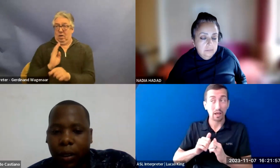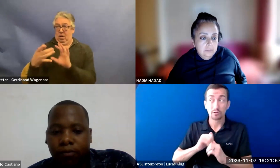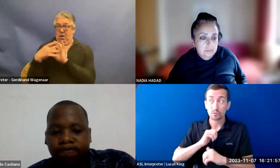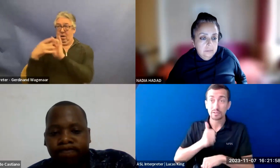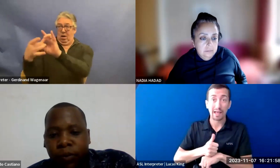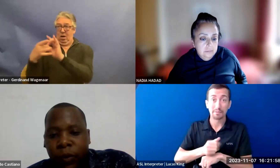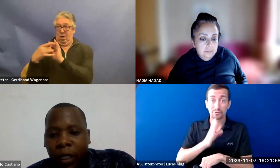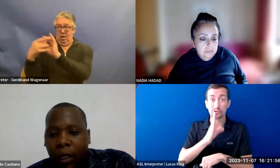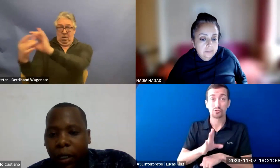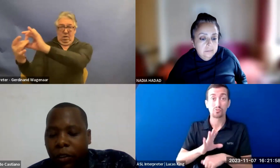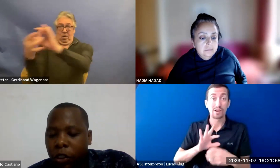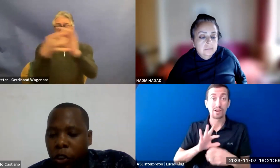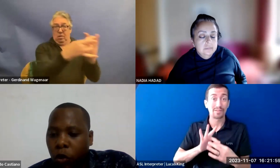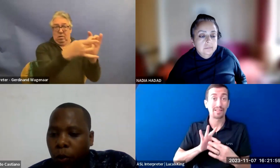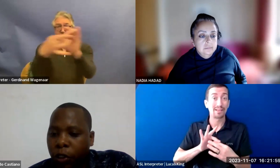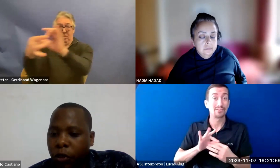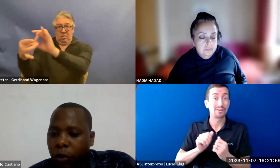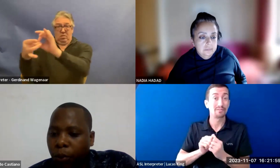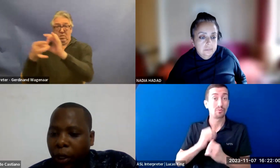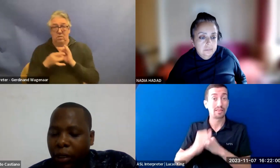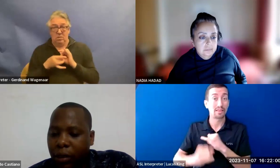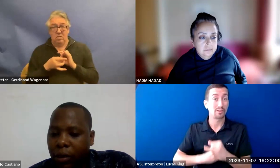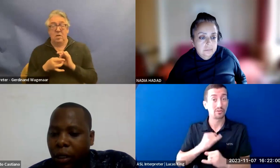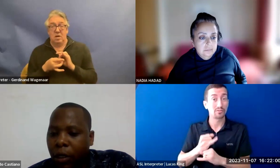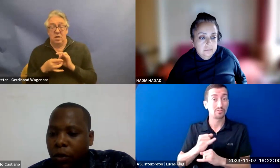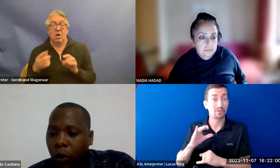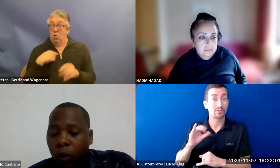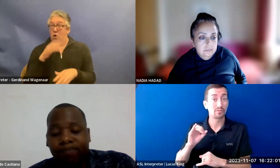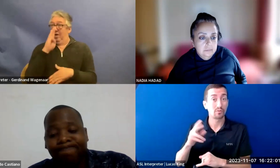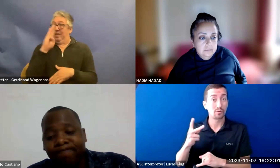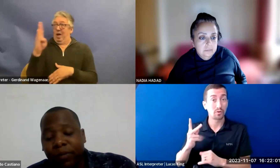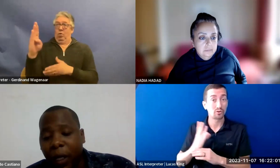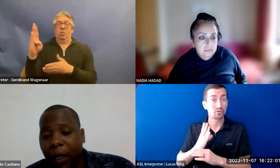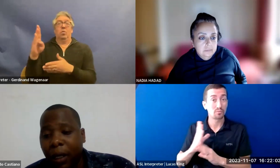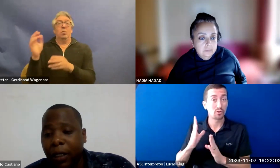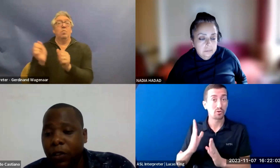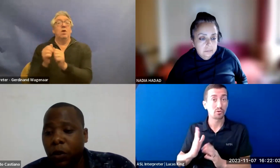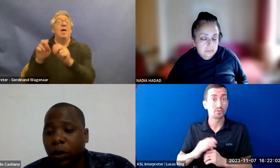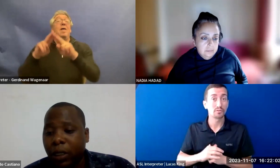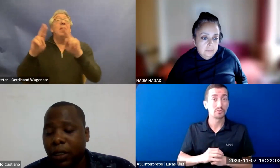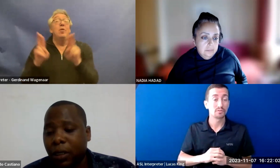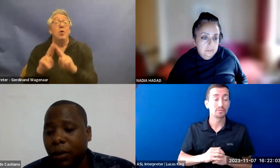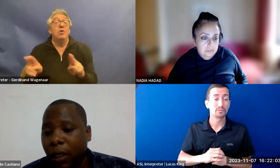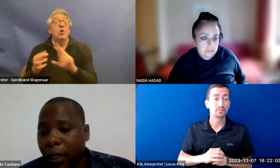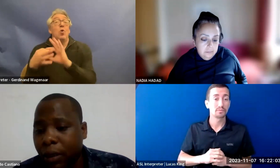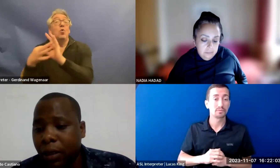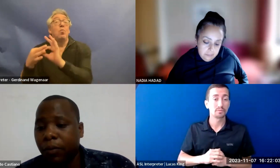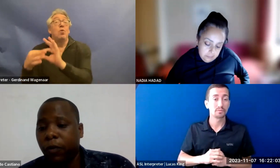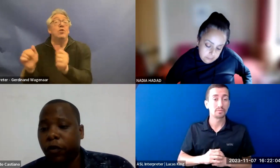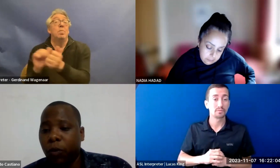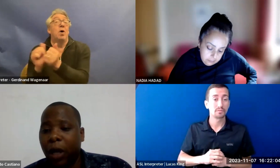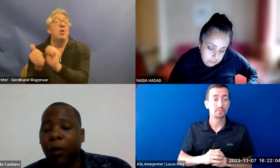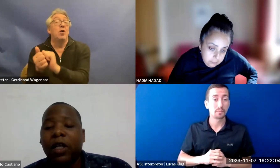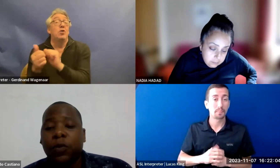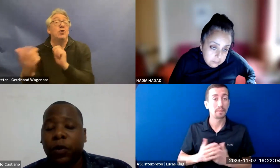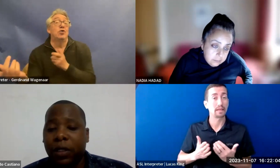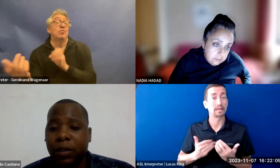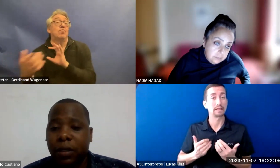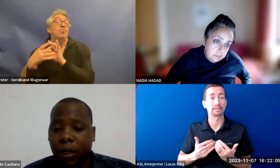with this international cooperation partners. So it's not easy and, from our experience,